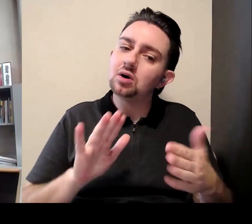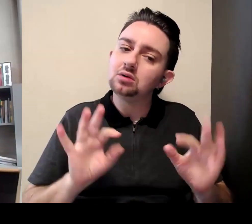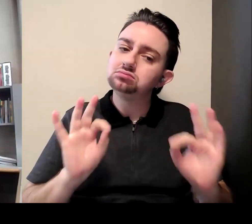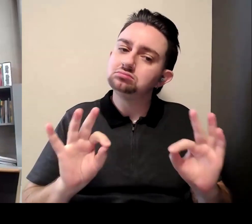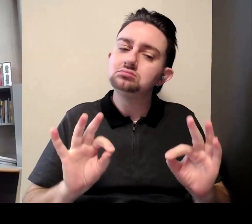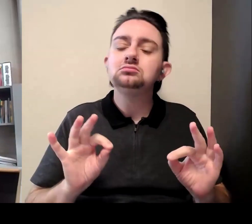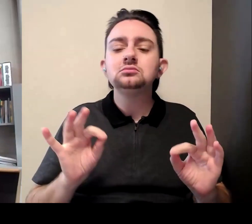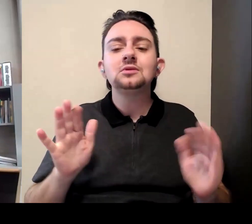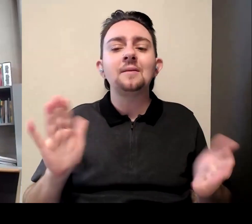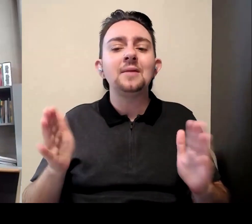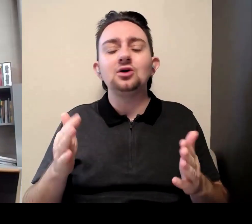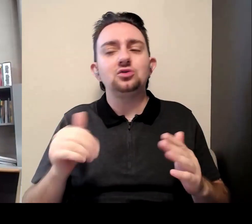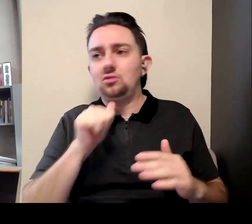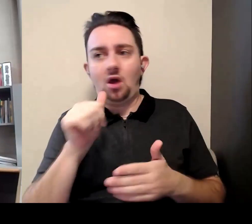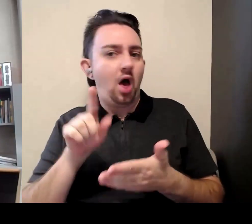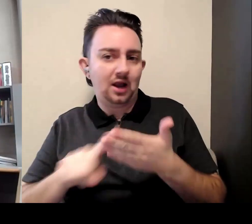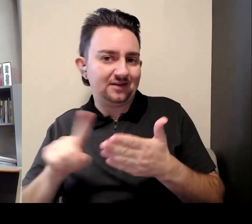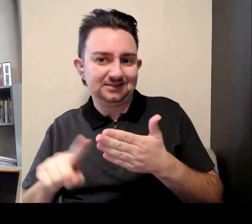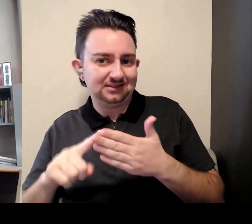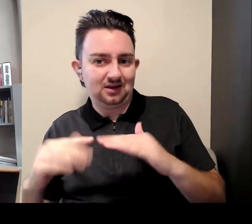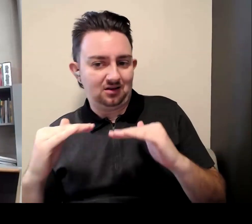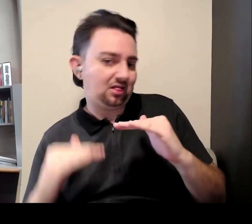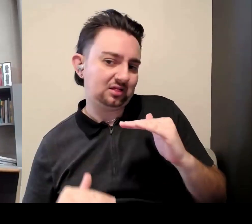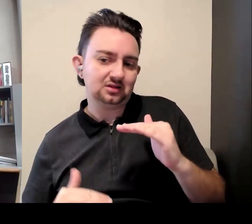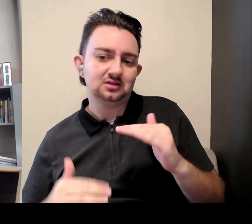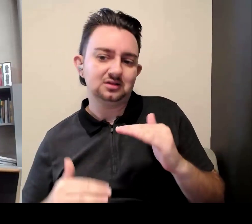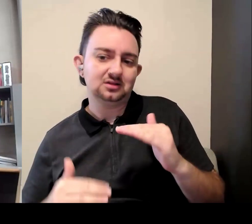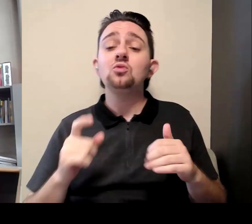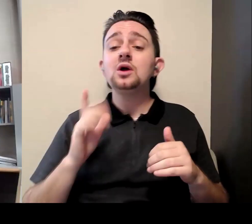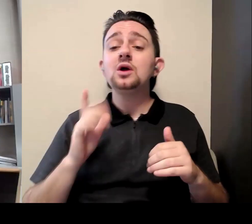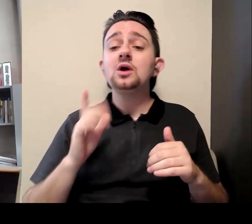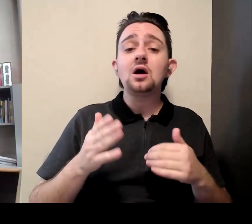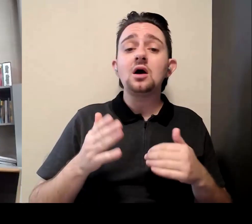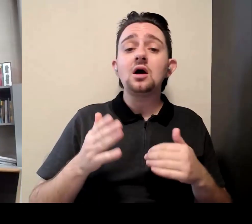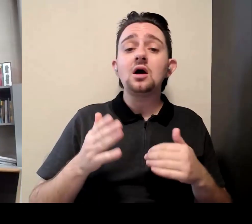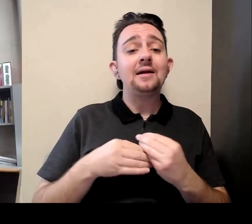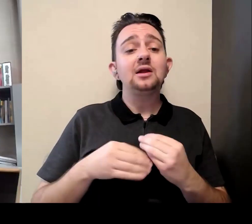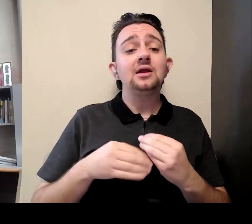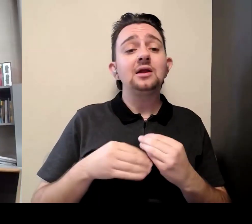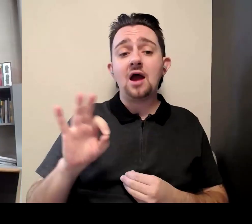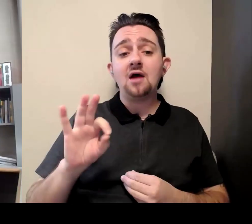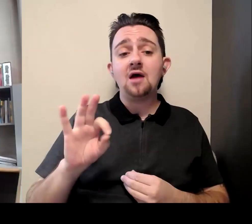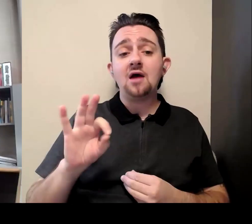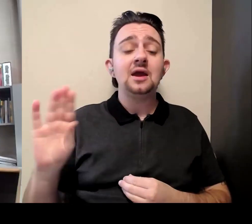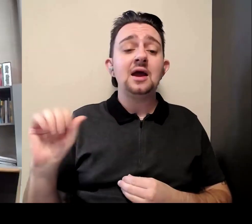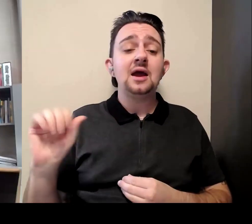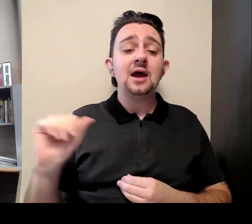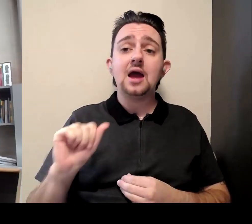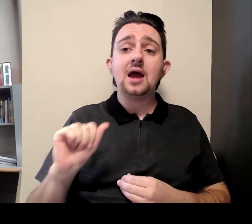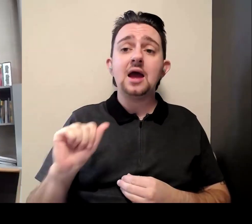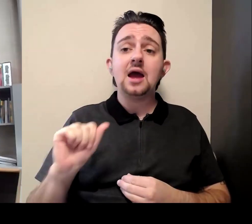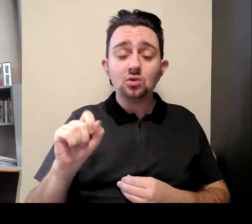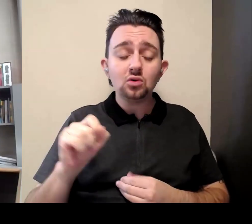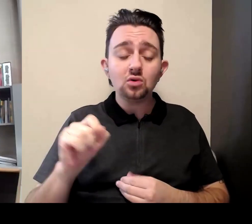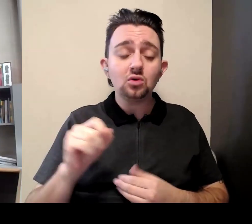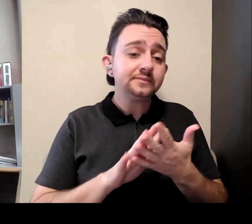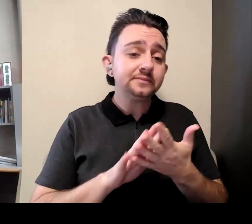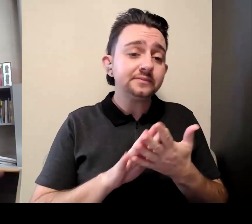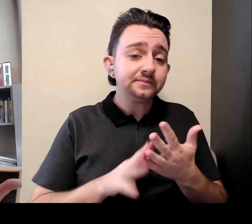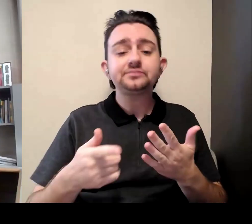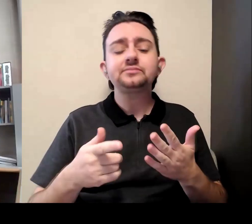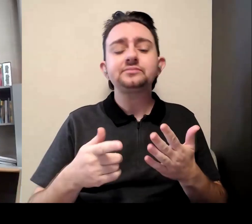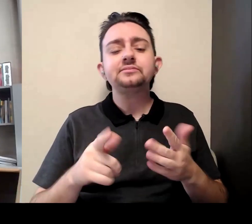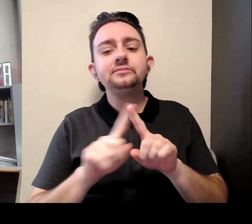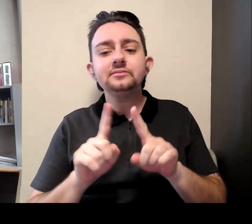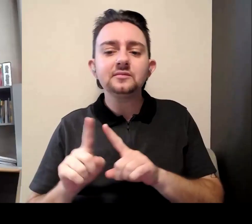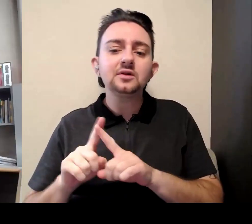And we are adding to our FBA repertoires by doing things like antecedent-based interventions based on the function once we figure that out.